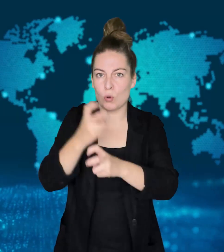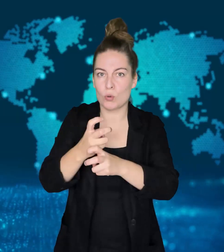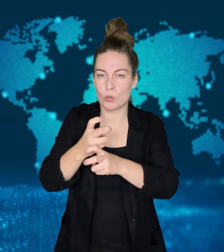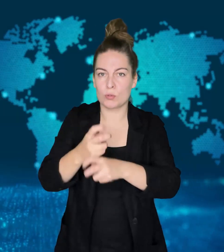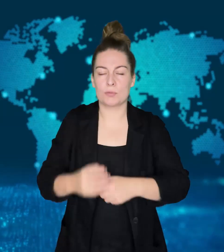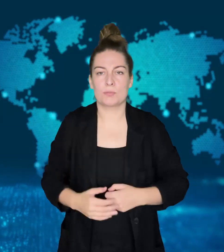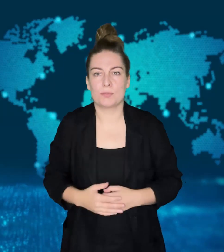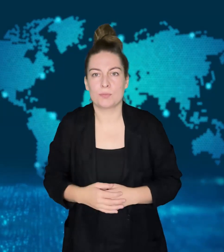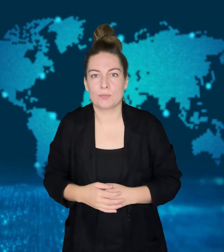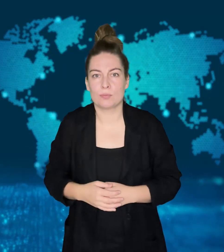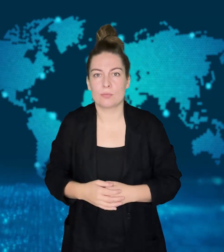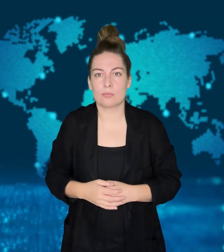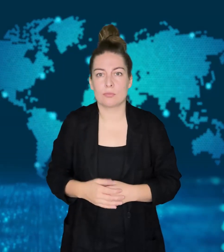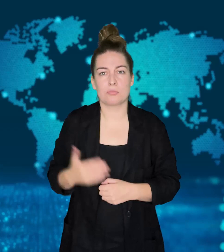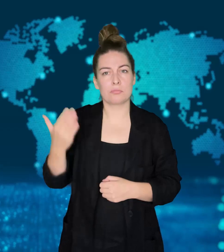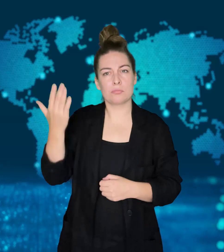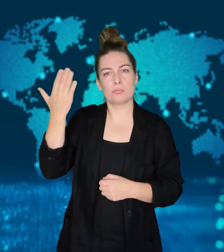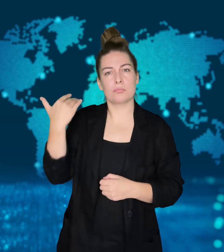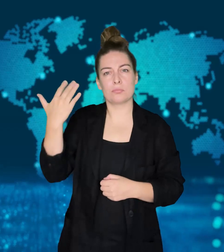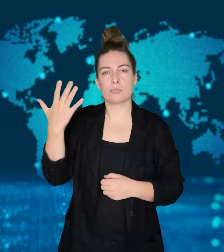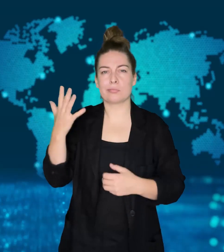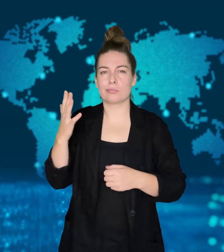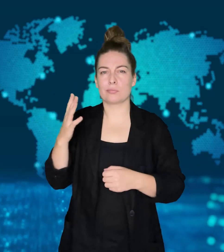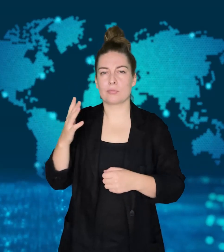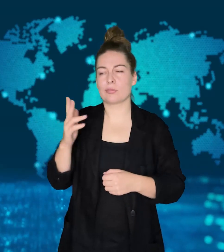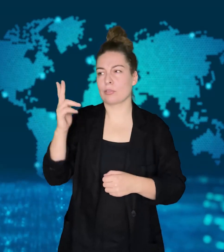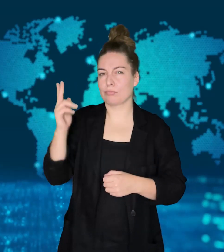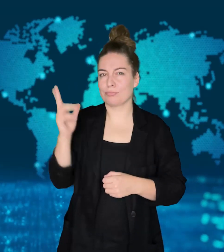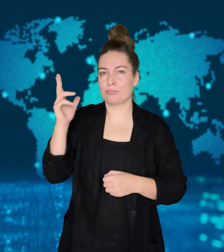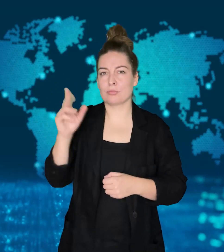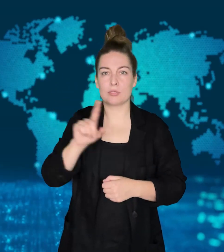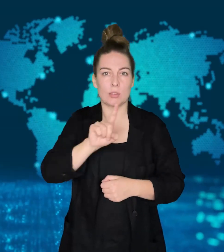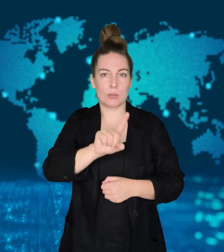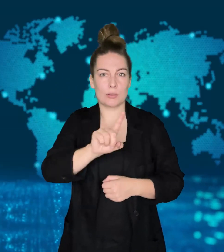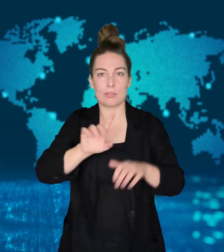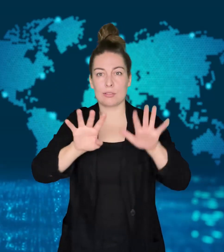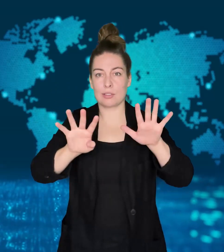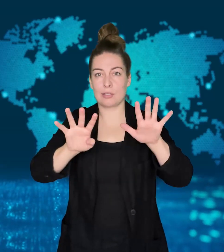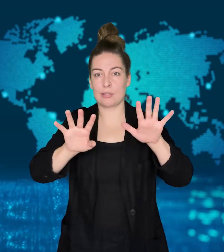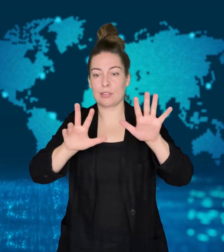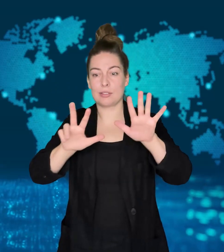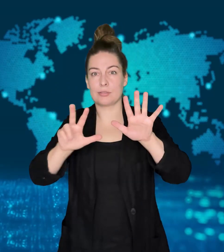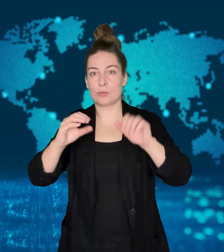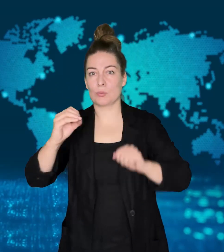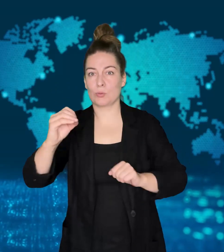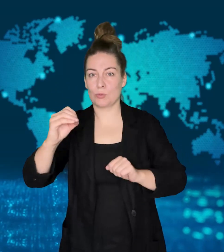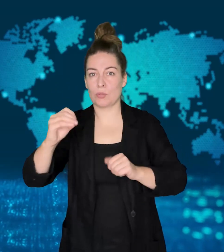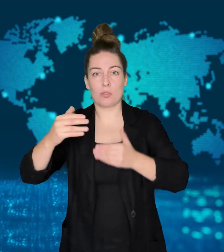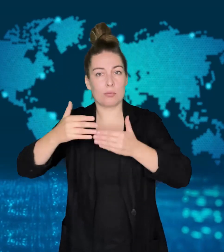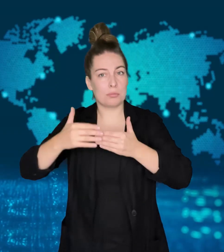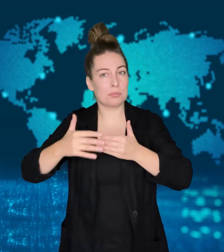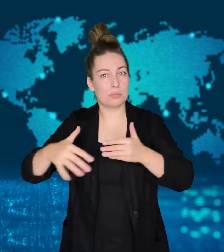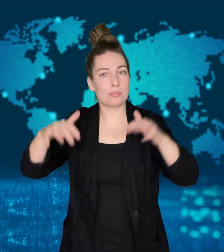Brazil's Science Ministry is blaming the drought for